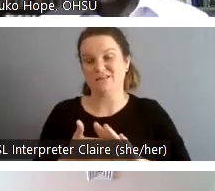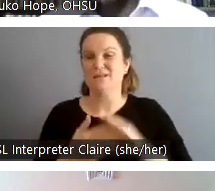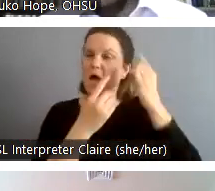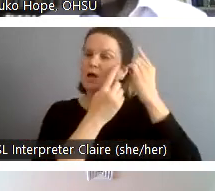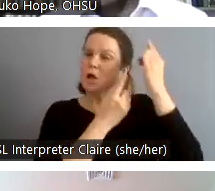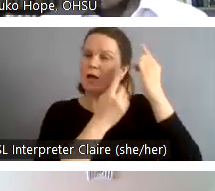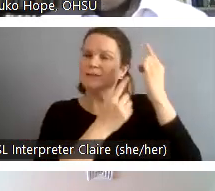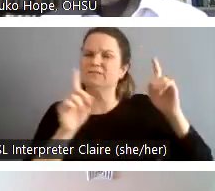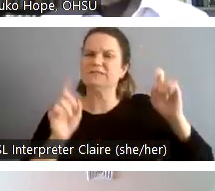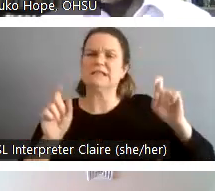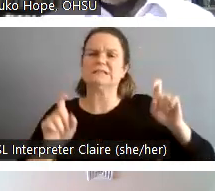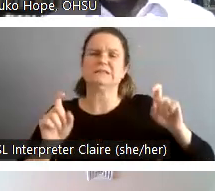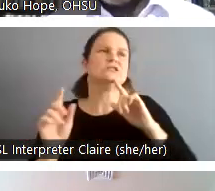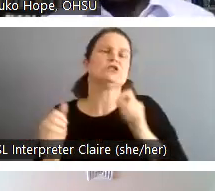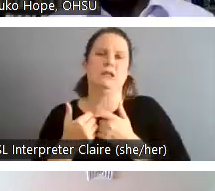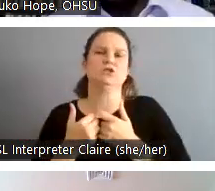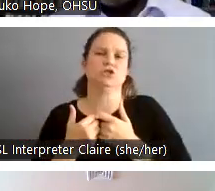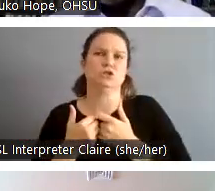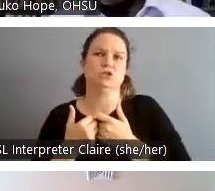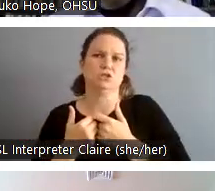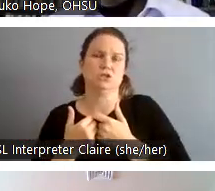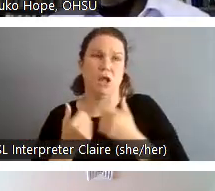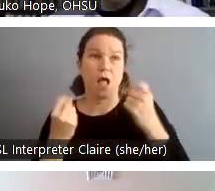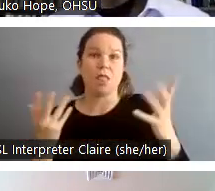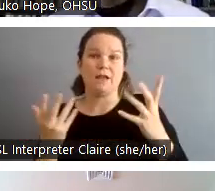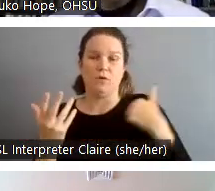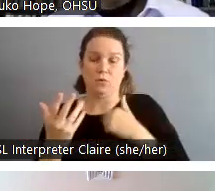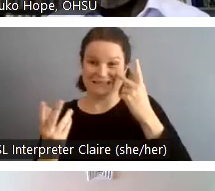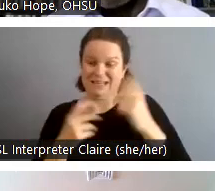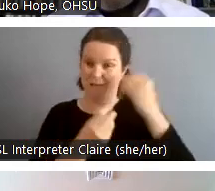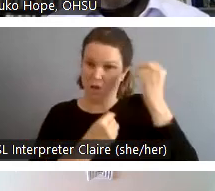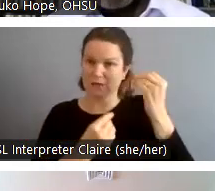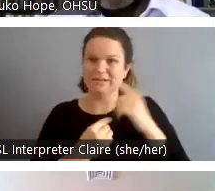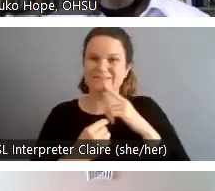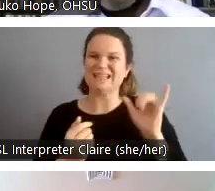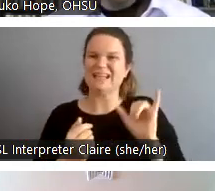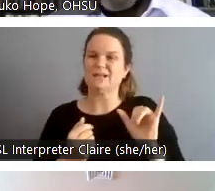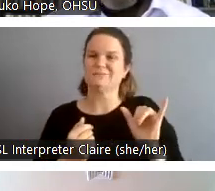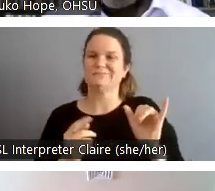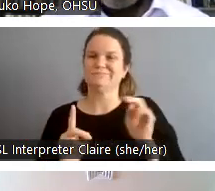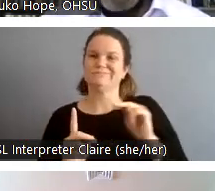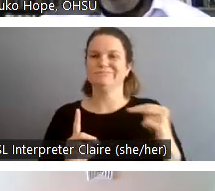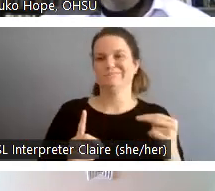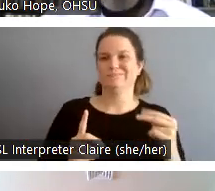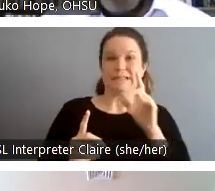I think is important, is a challenge, right? A lot of what we're seeing in the cognitive domain is a really, a